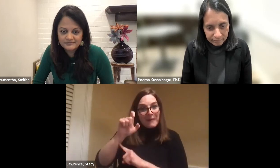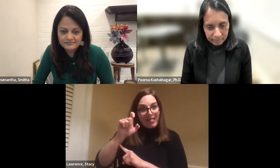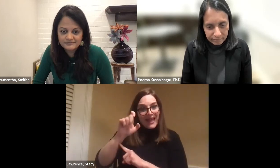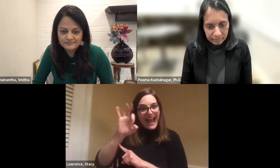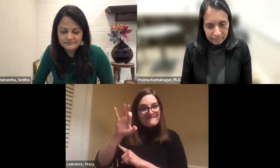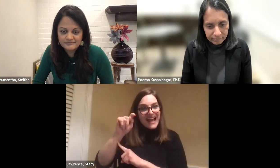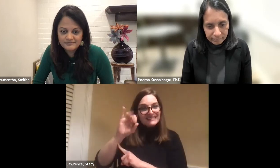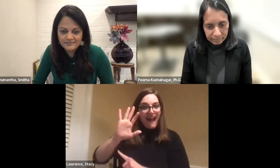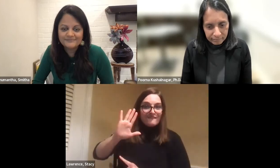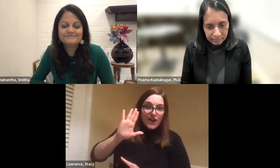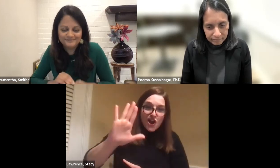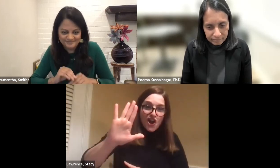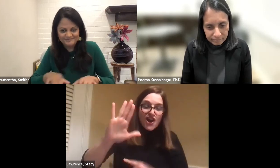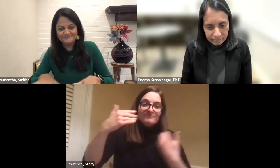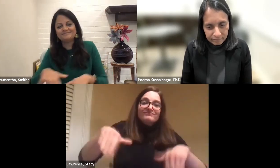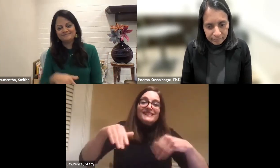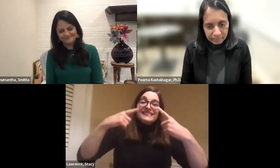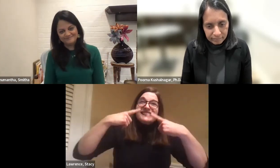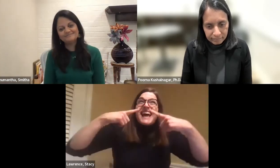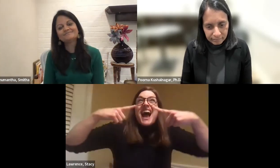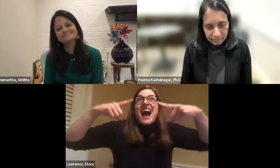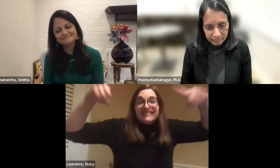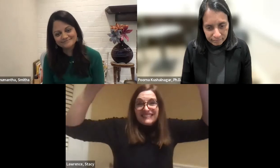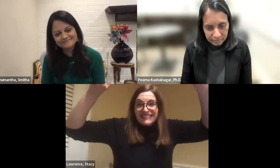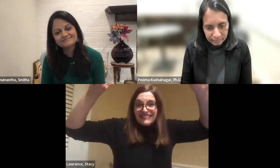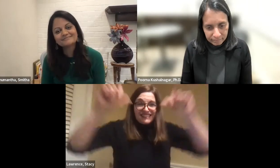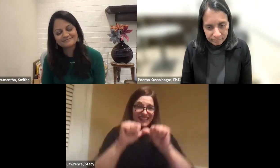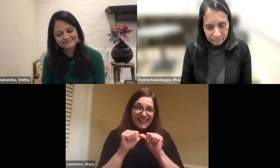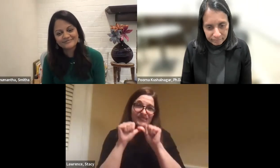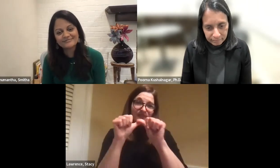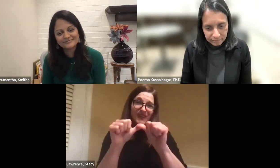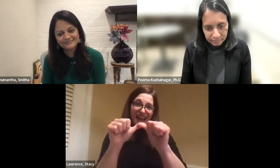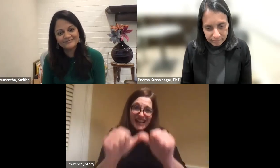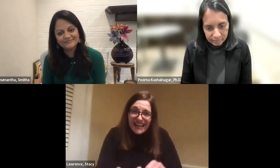Poorna... because of her, because of her success,